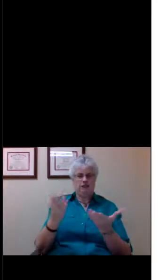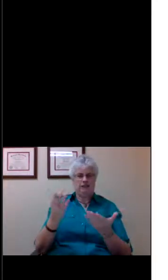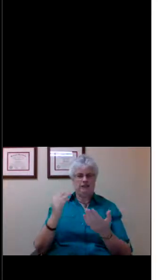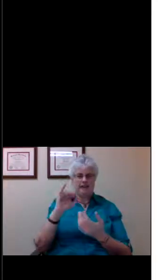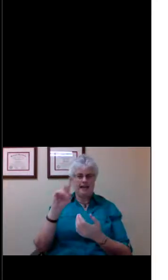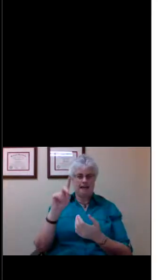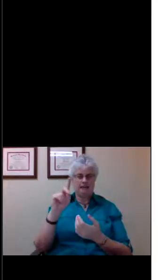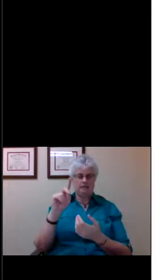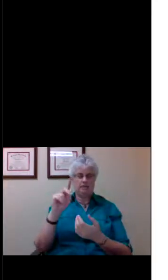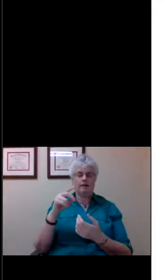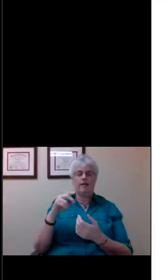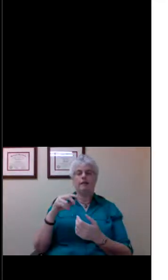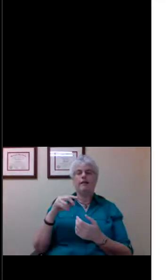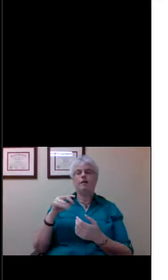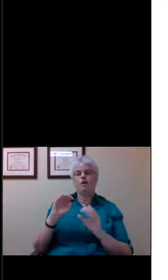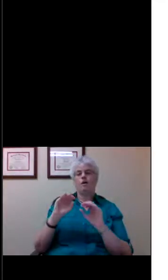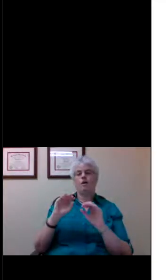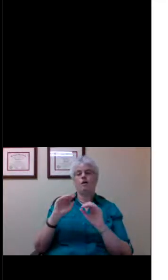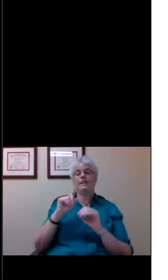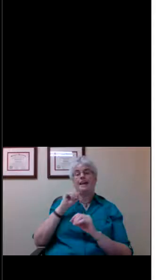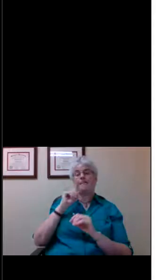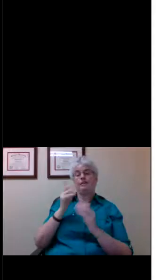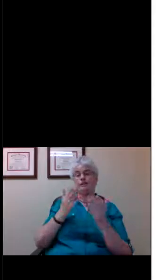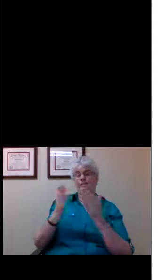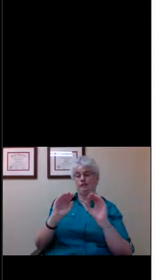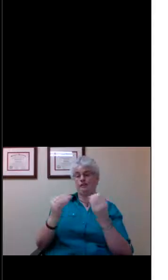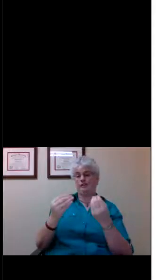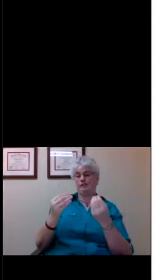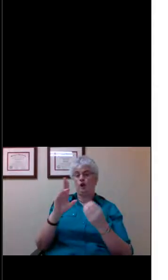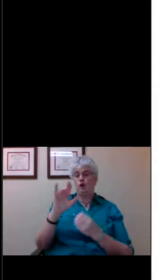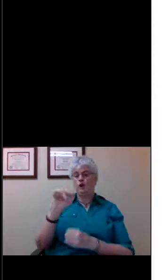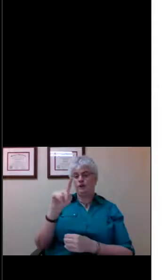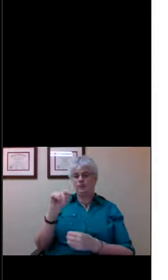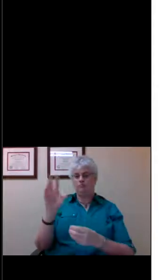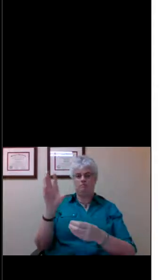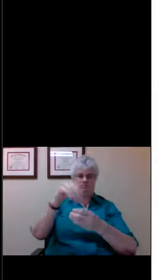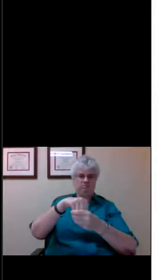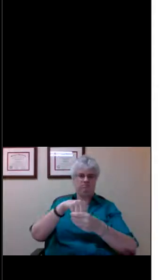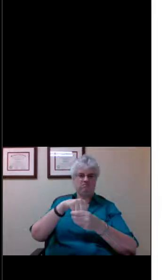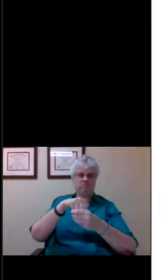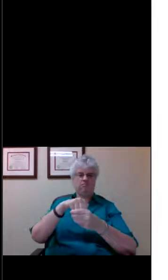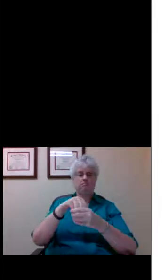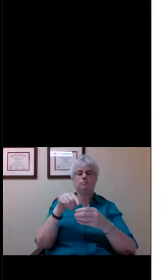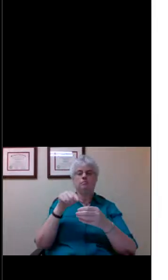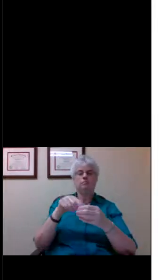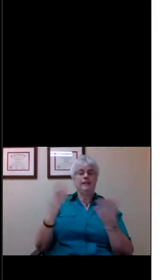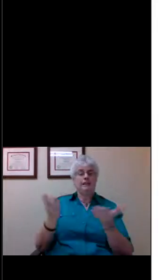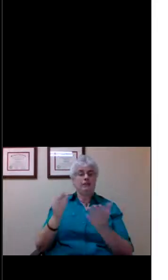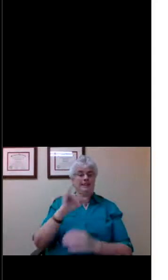organization here in Indiana. And they have a Deaf Services Unit within their